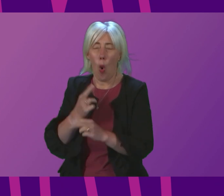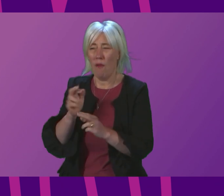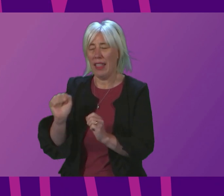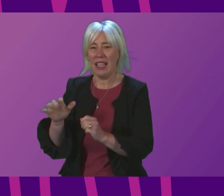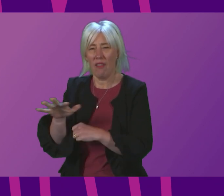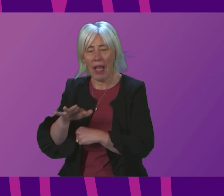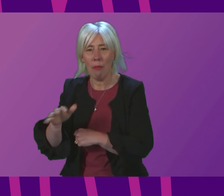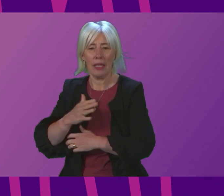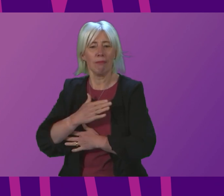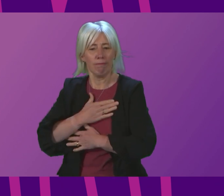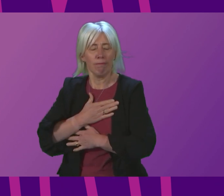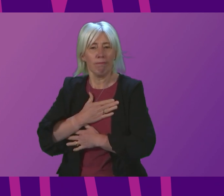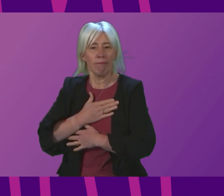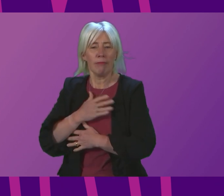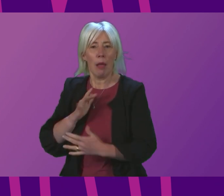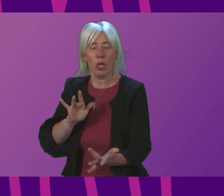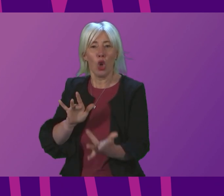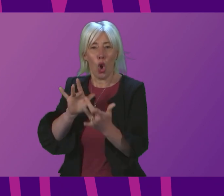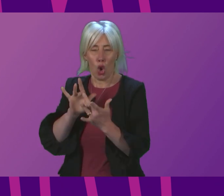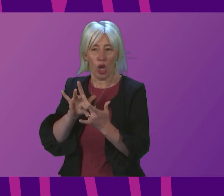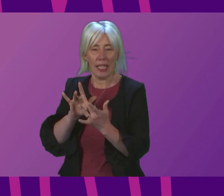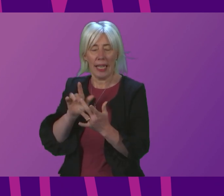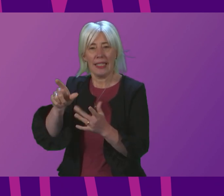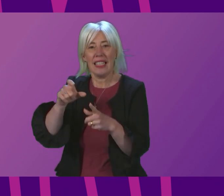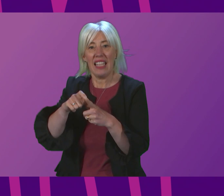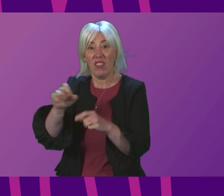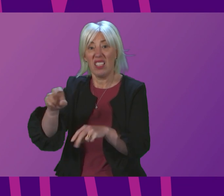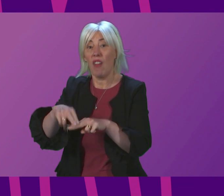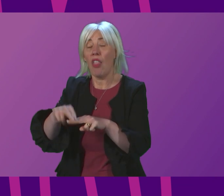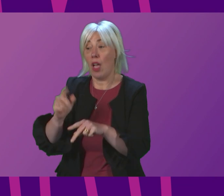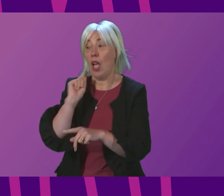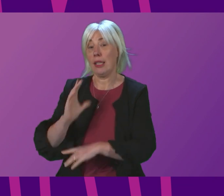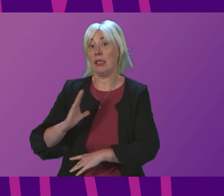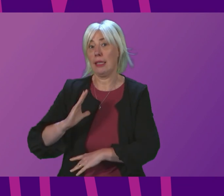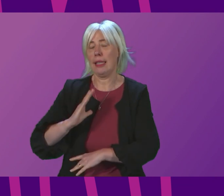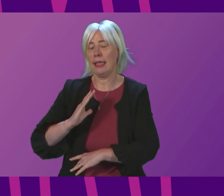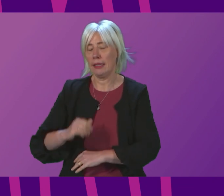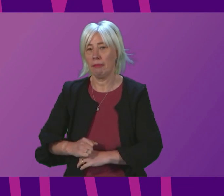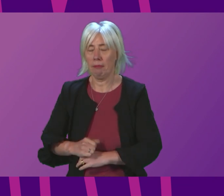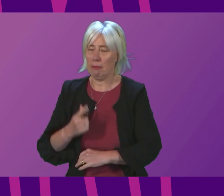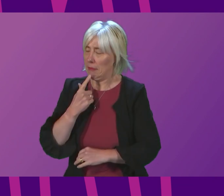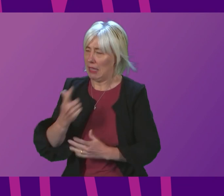I had contact with David’s dad on Sunday, when I offered all possible help that the